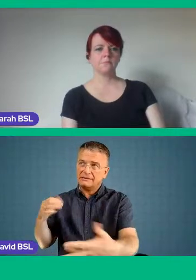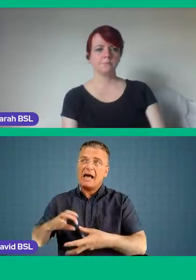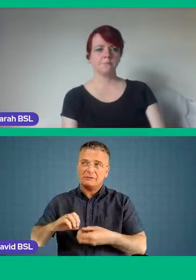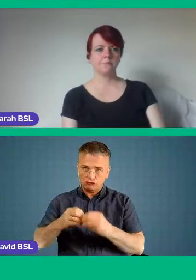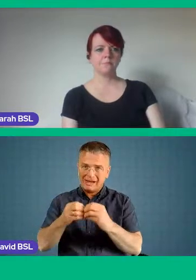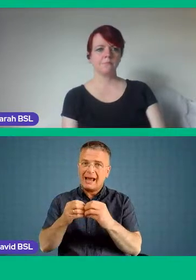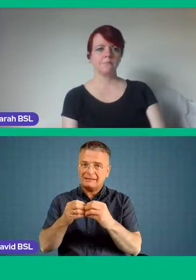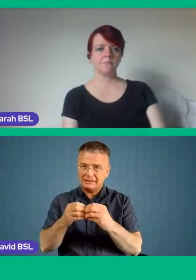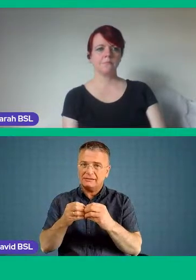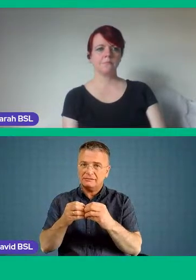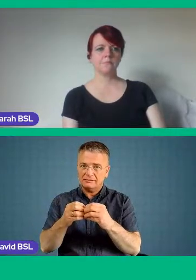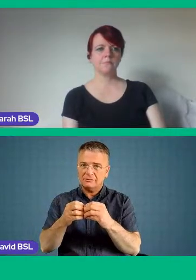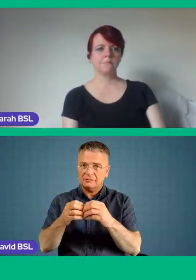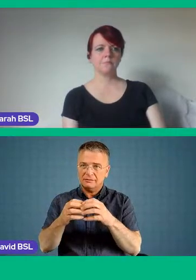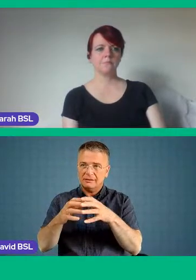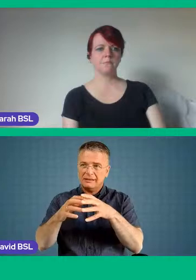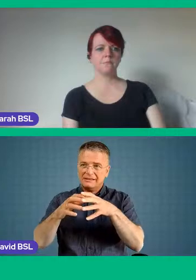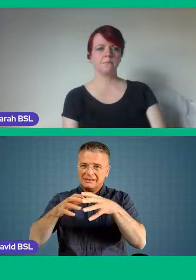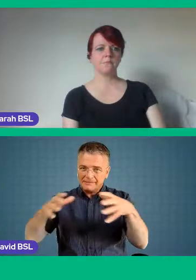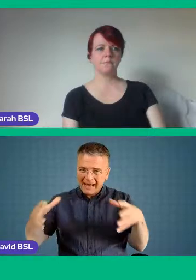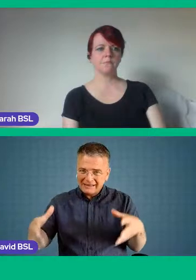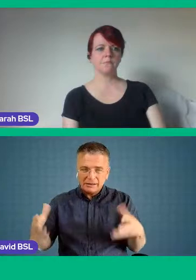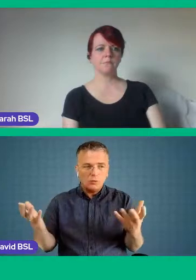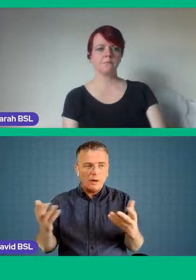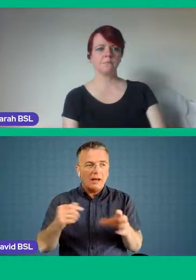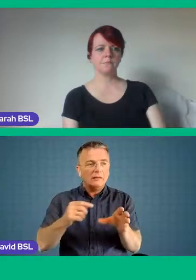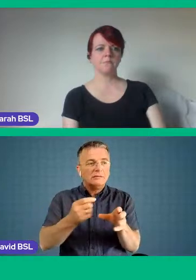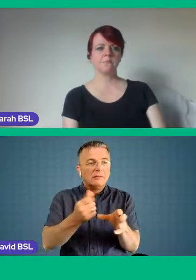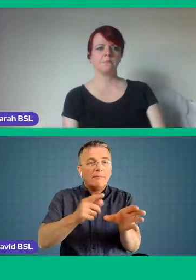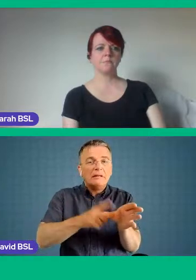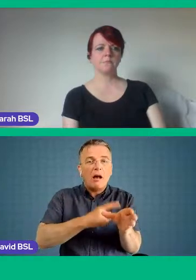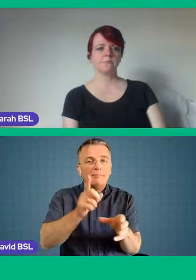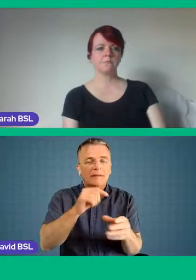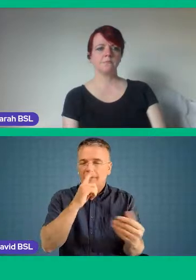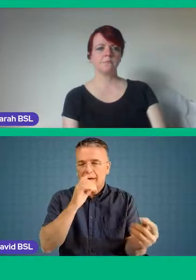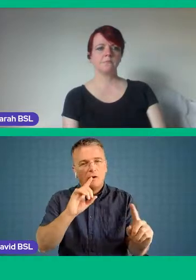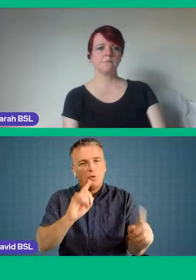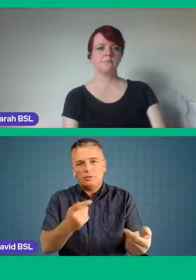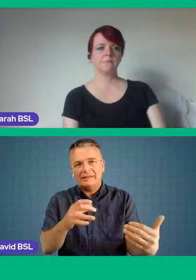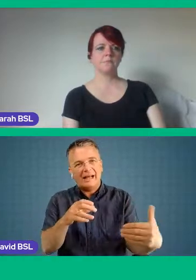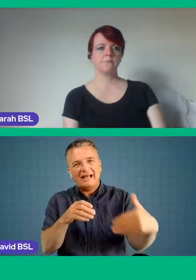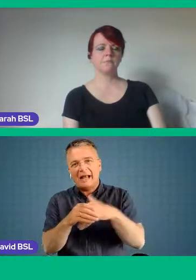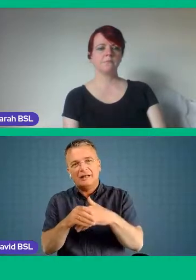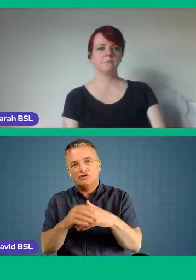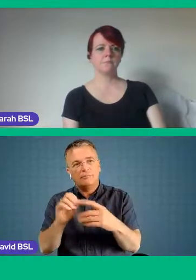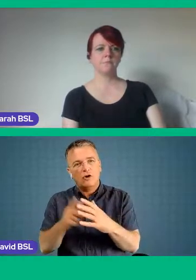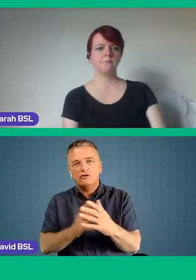particularly young people haven't been able to engage in projects across the country , across the world.